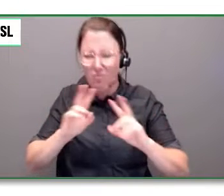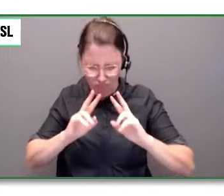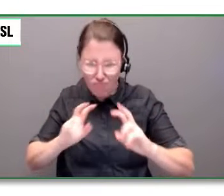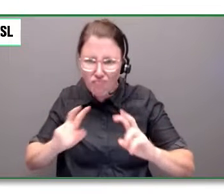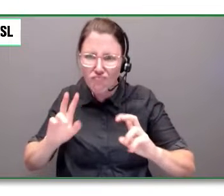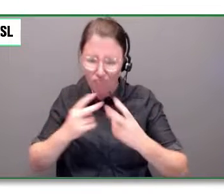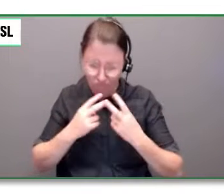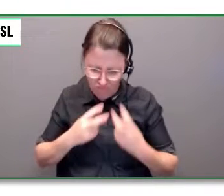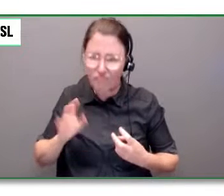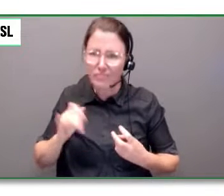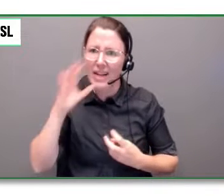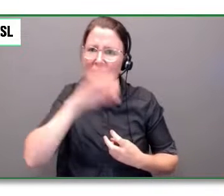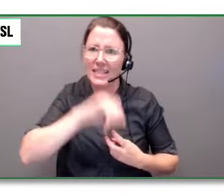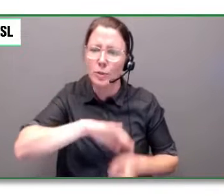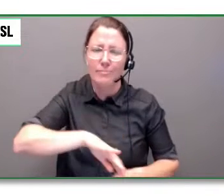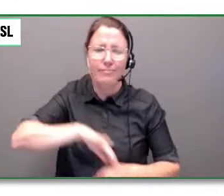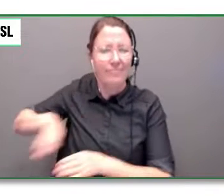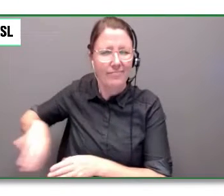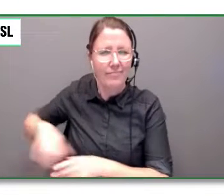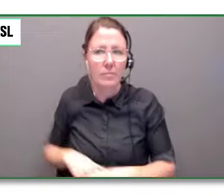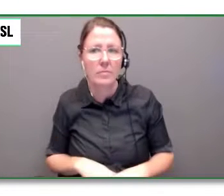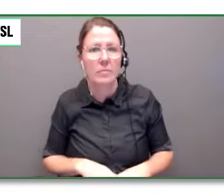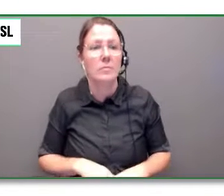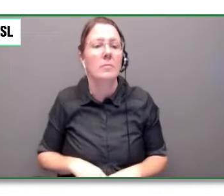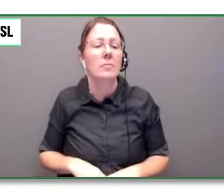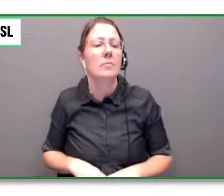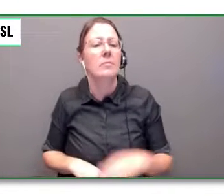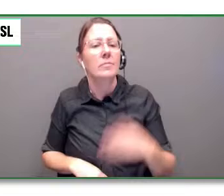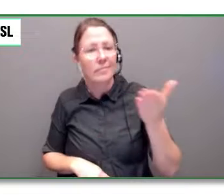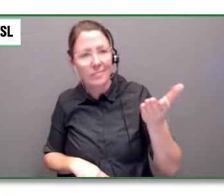So these are a couple examples of classes I've taught this in.